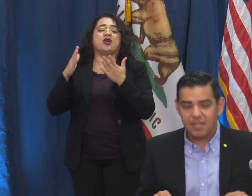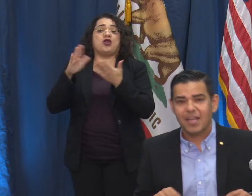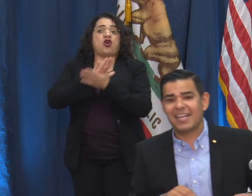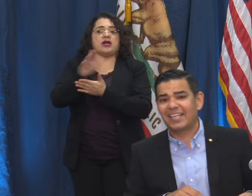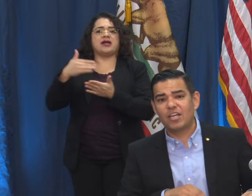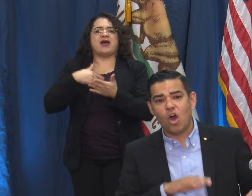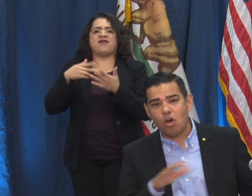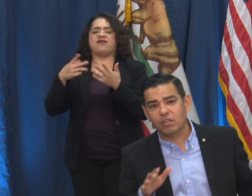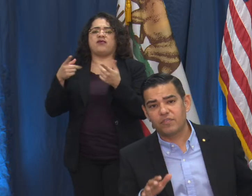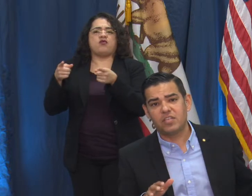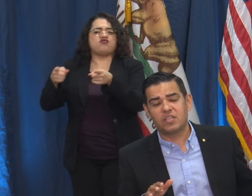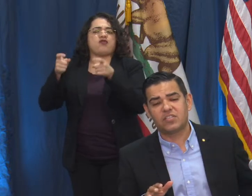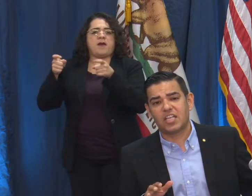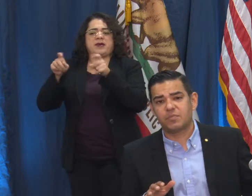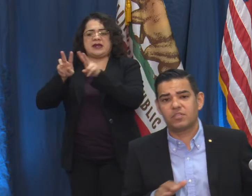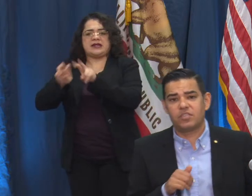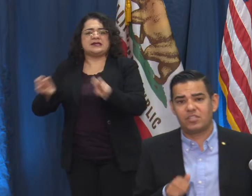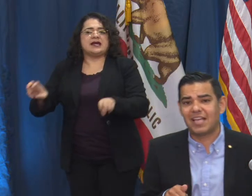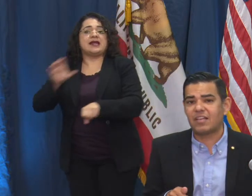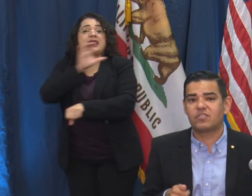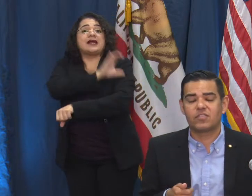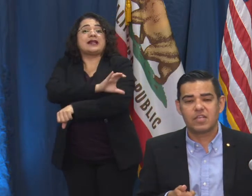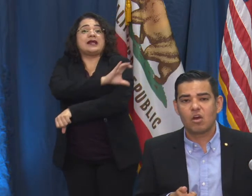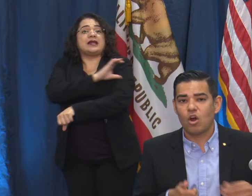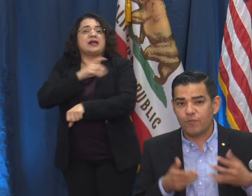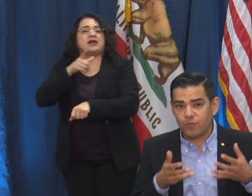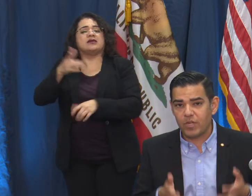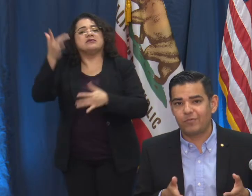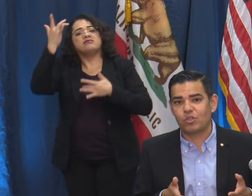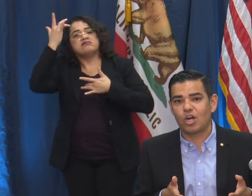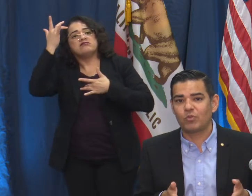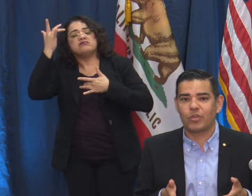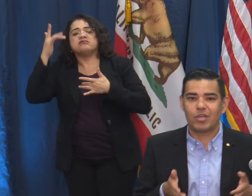again all of these assessments, these tests, are free of charge whether you